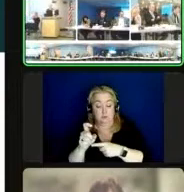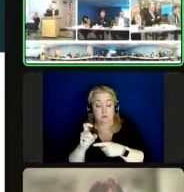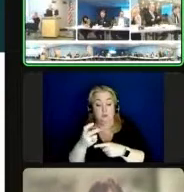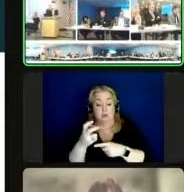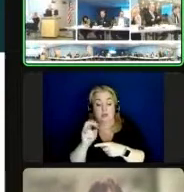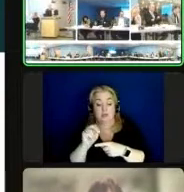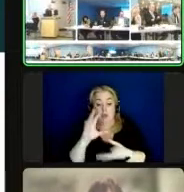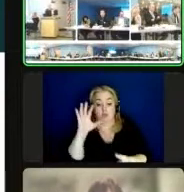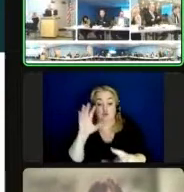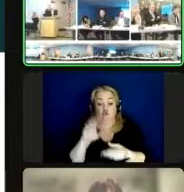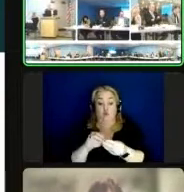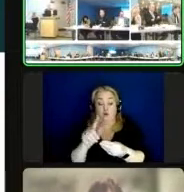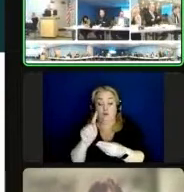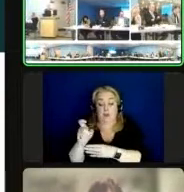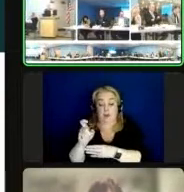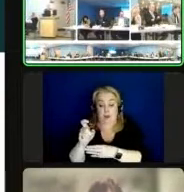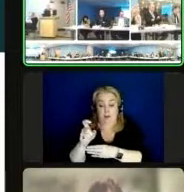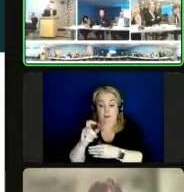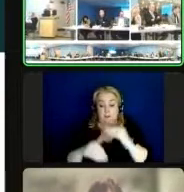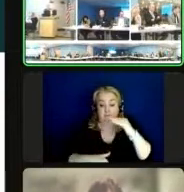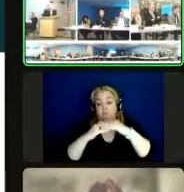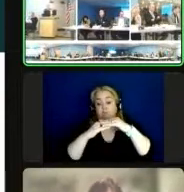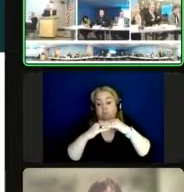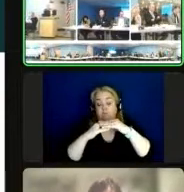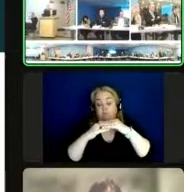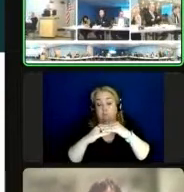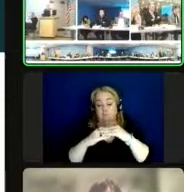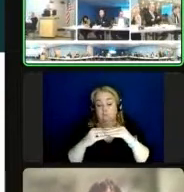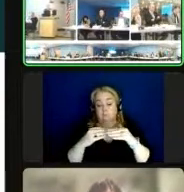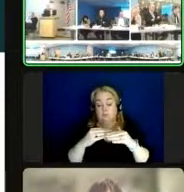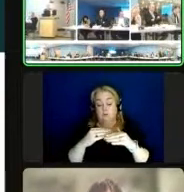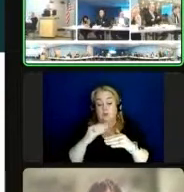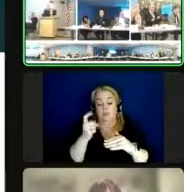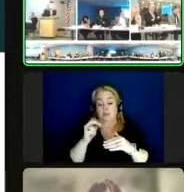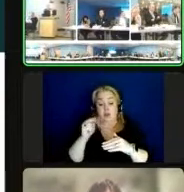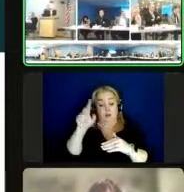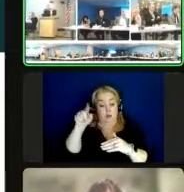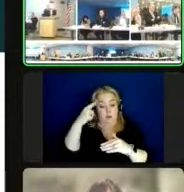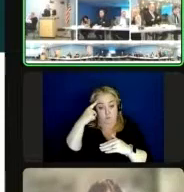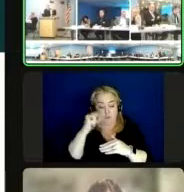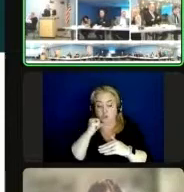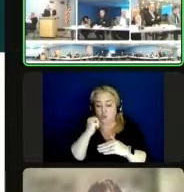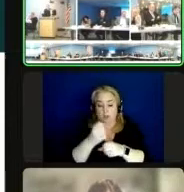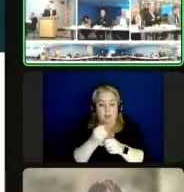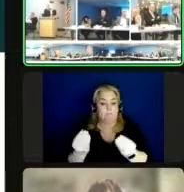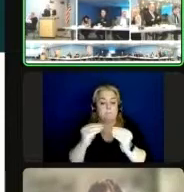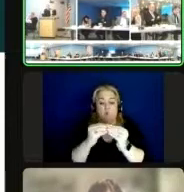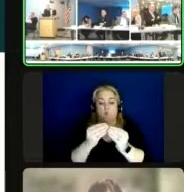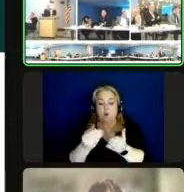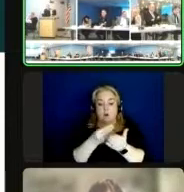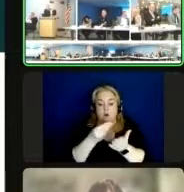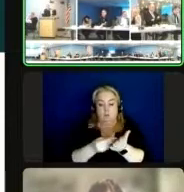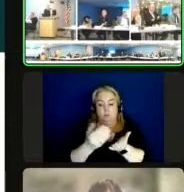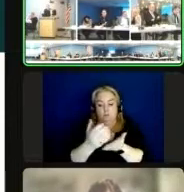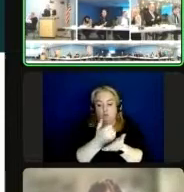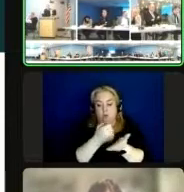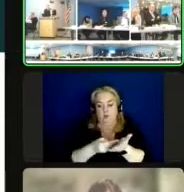SO IT MULTIPLE GOVERNMENTS HAVE THEIR OWN PROPERTY TAXES ON A